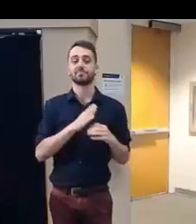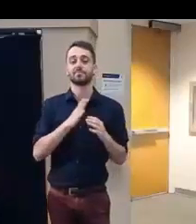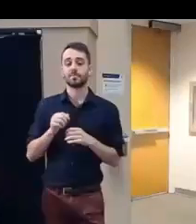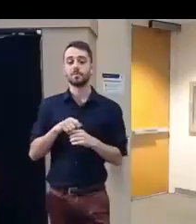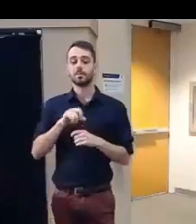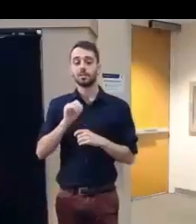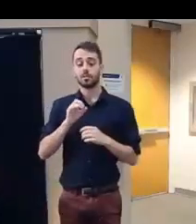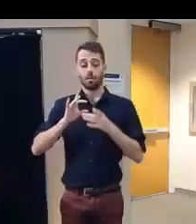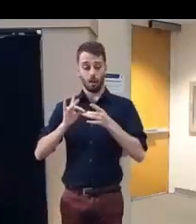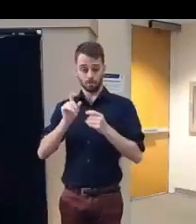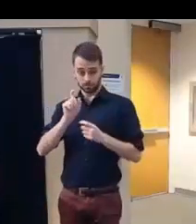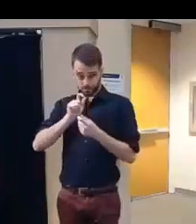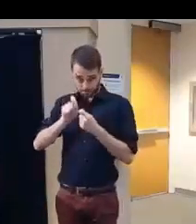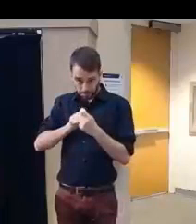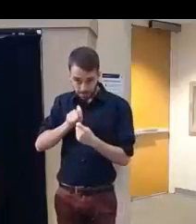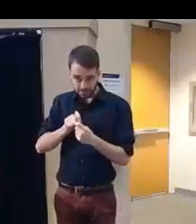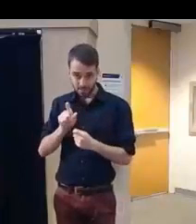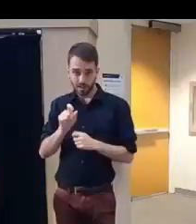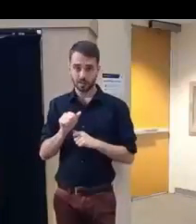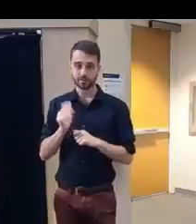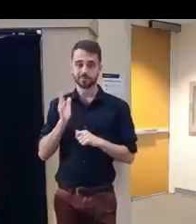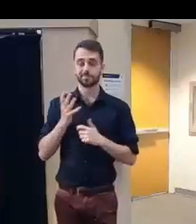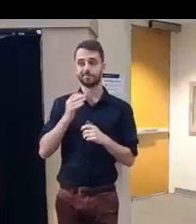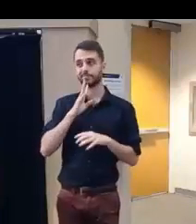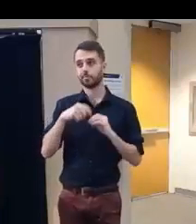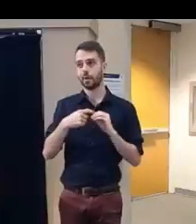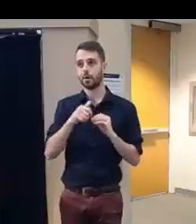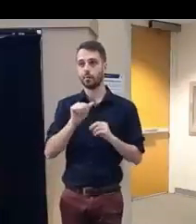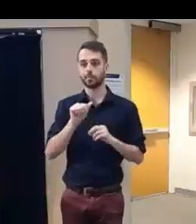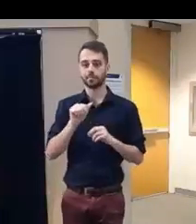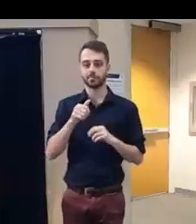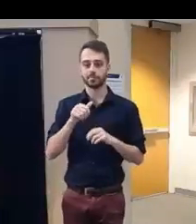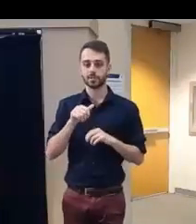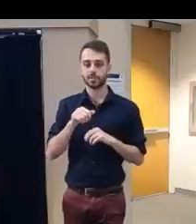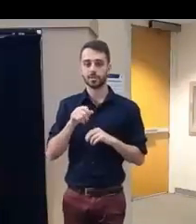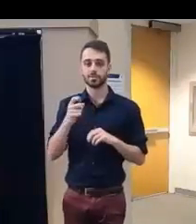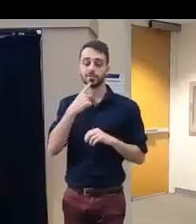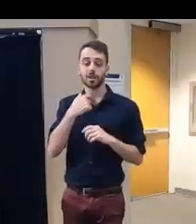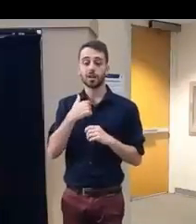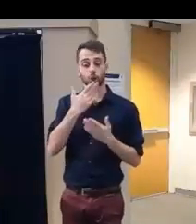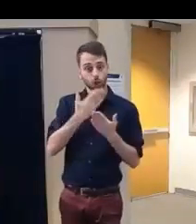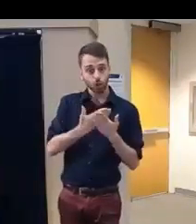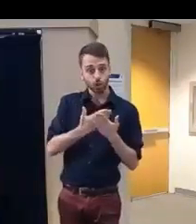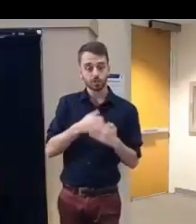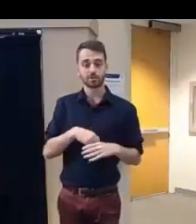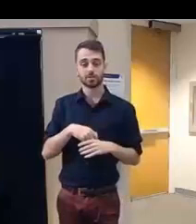which are essentially like adjectives and adverbs you know very good poor excellent outstanding to